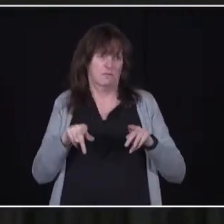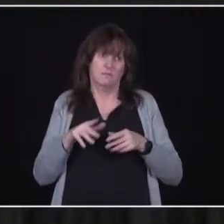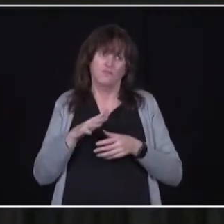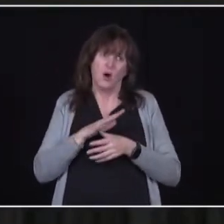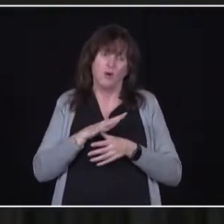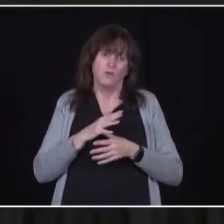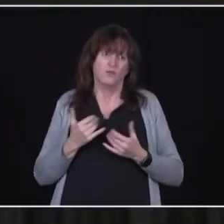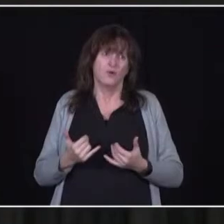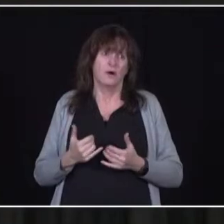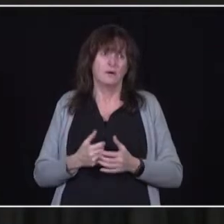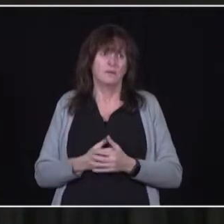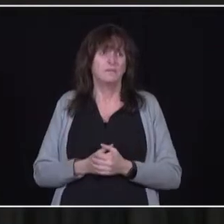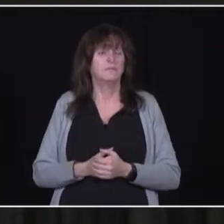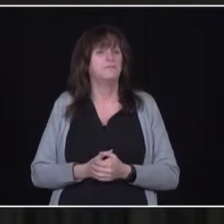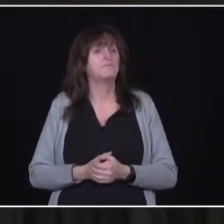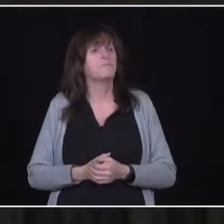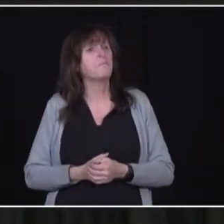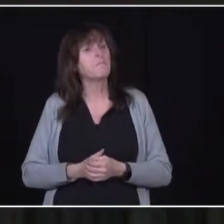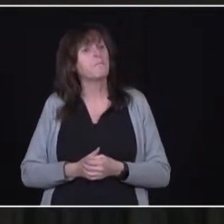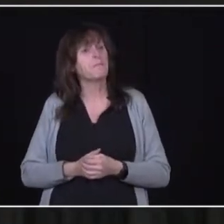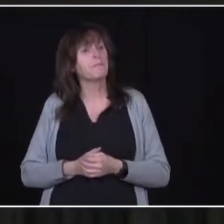Allie, we are ready for the questions.